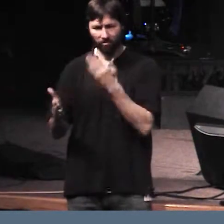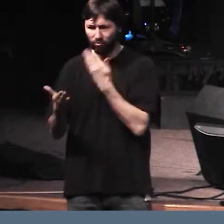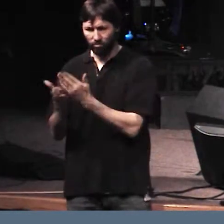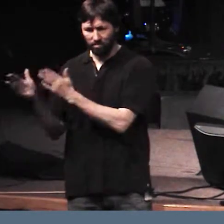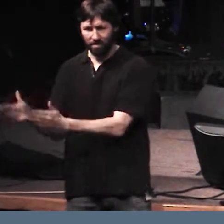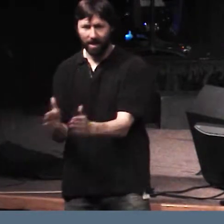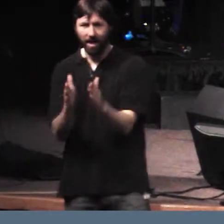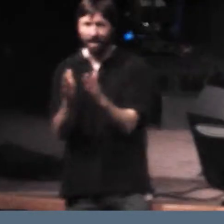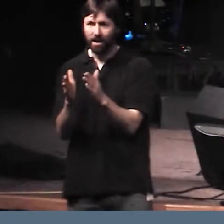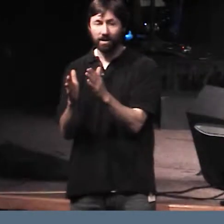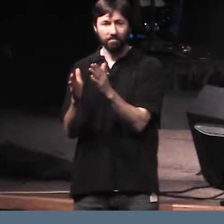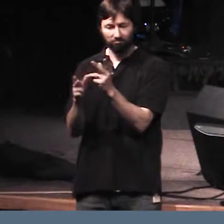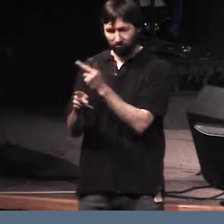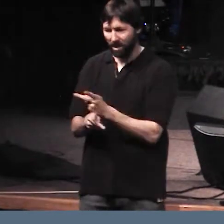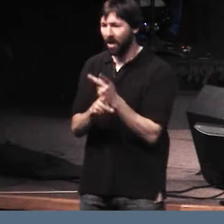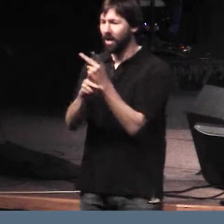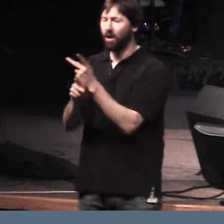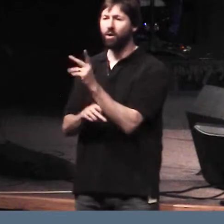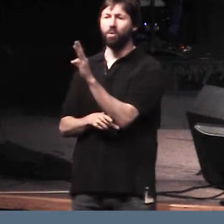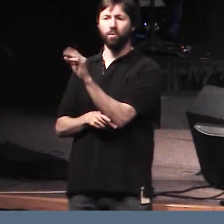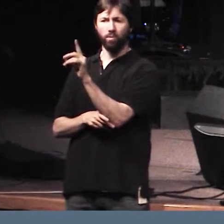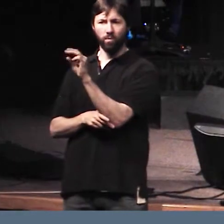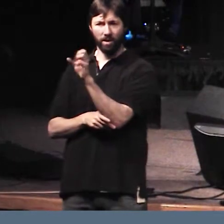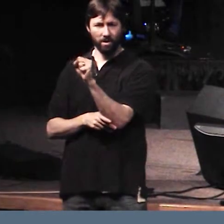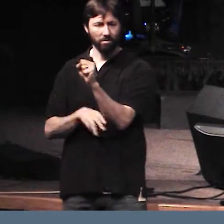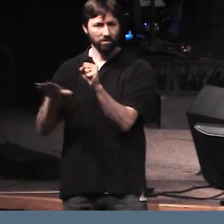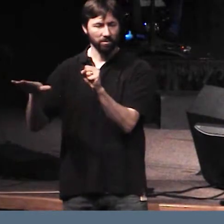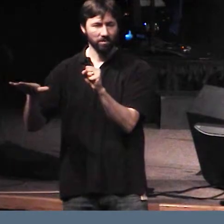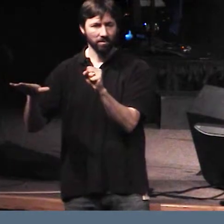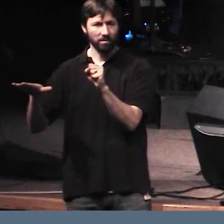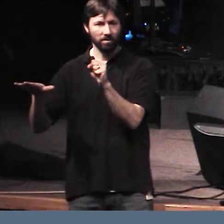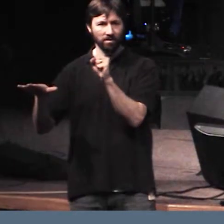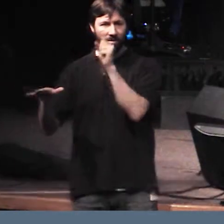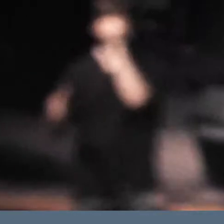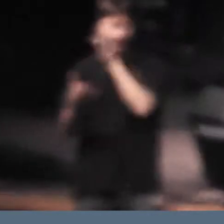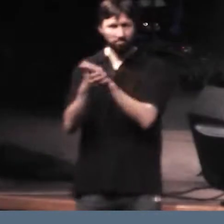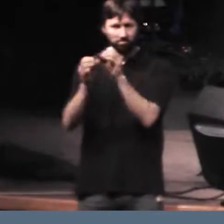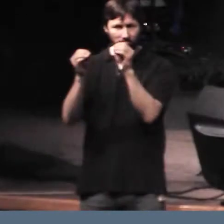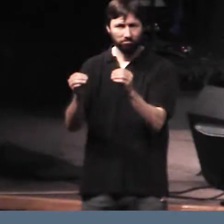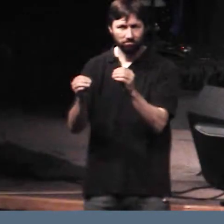God had a plan for taking care of widows but without that plan I've got to tell you widows were not only often overlooked